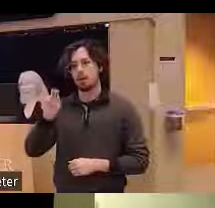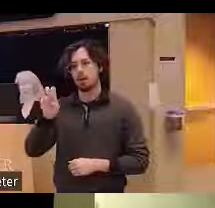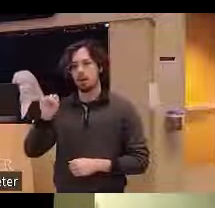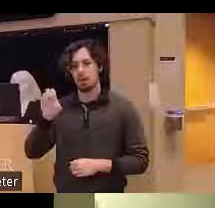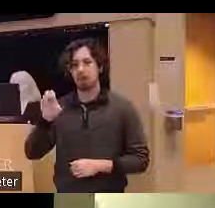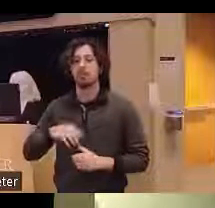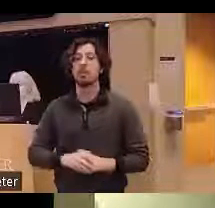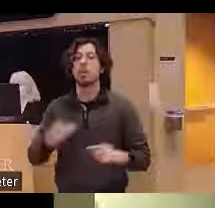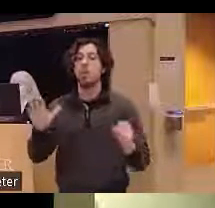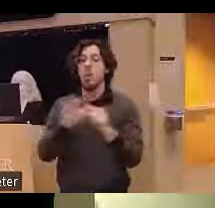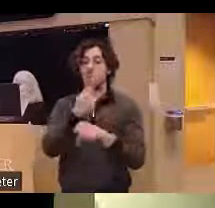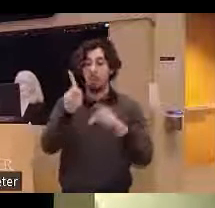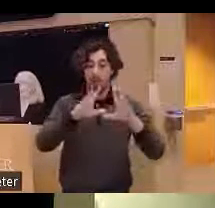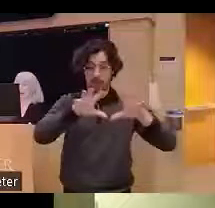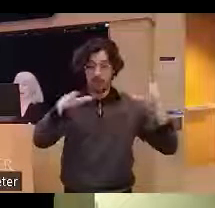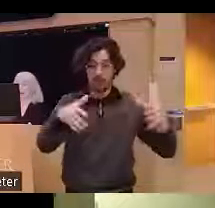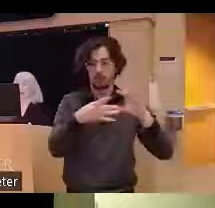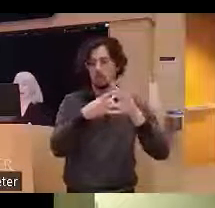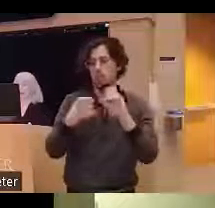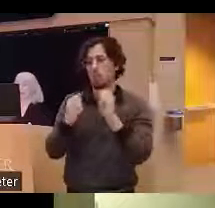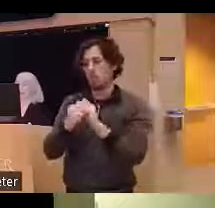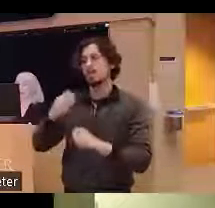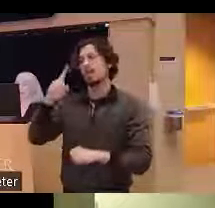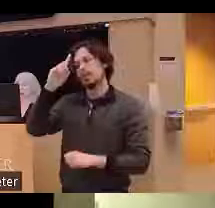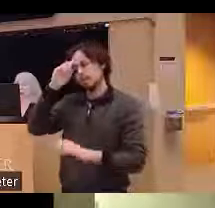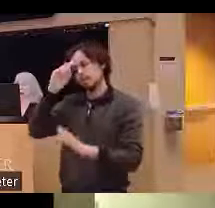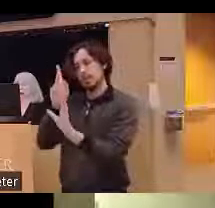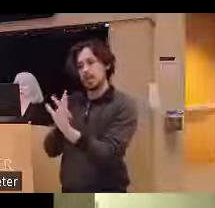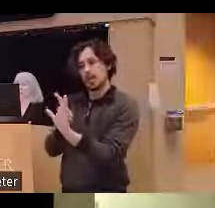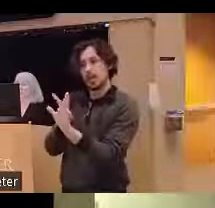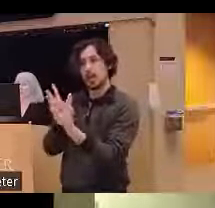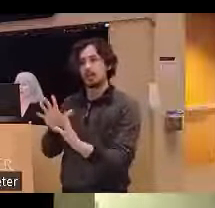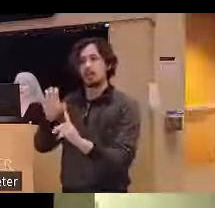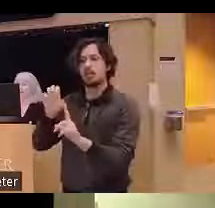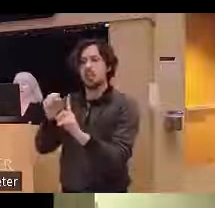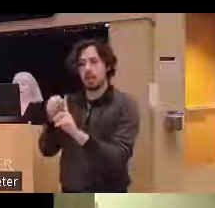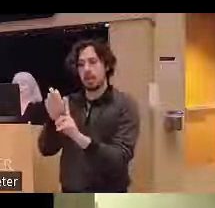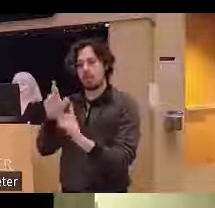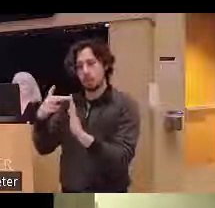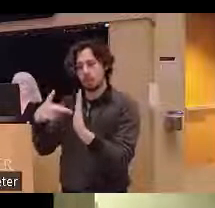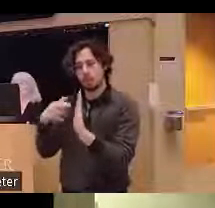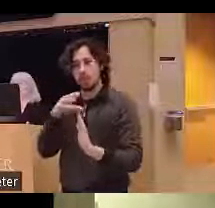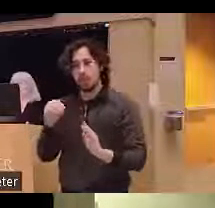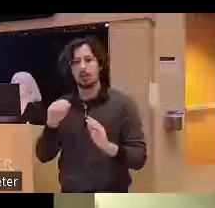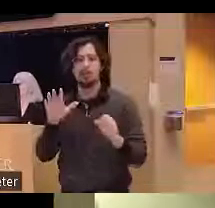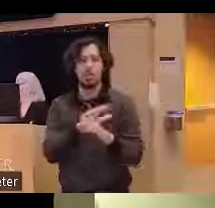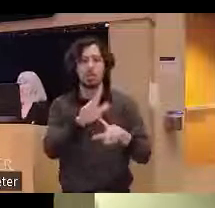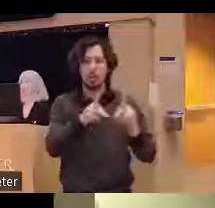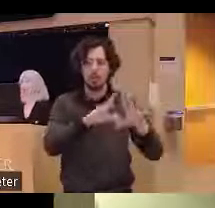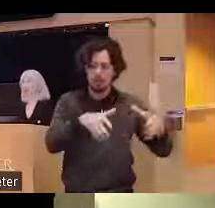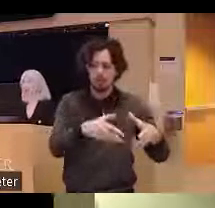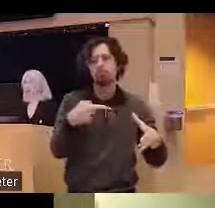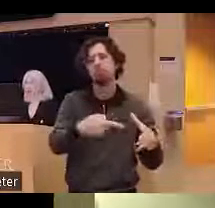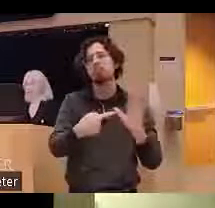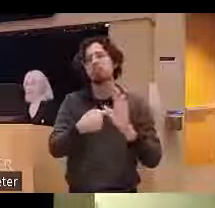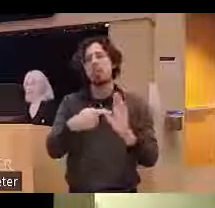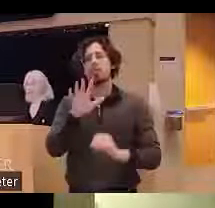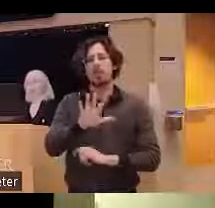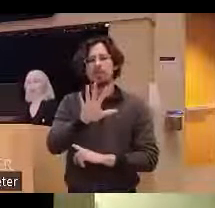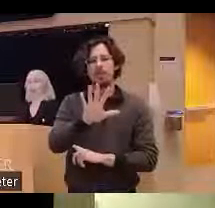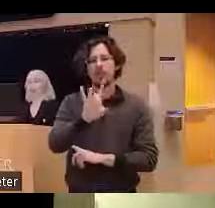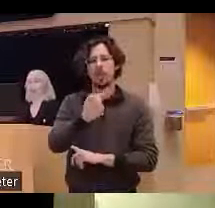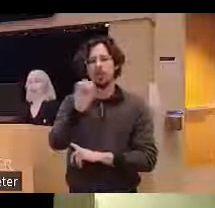case Registries and the demographic information um showed that possibly 58% of schizophrenia could be